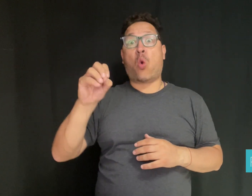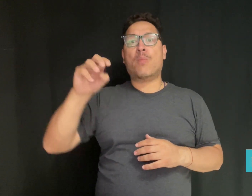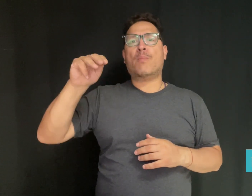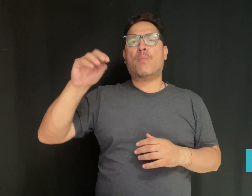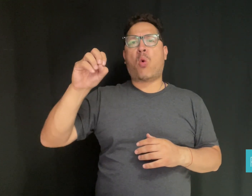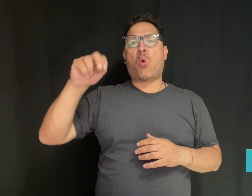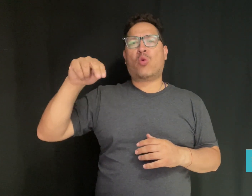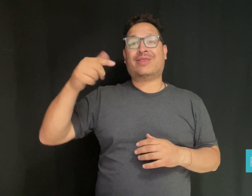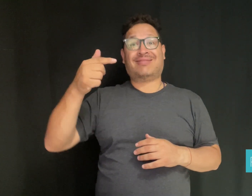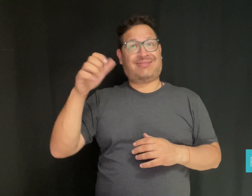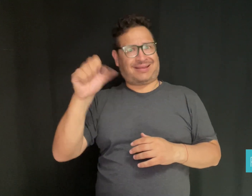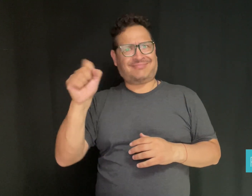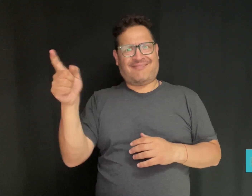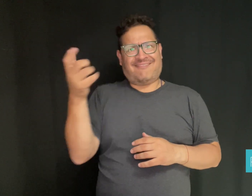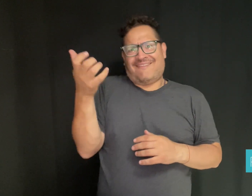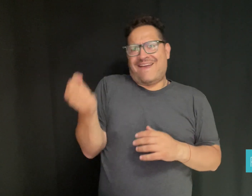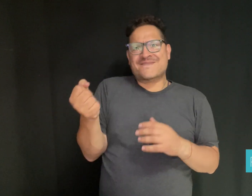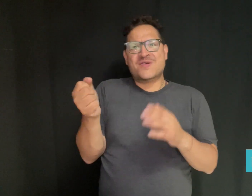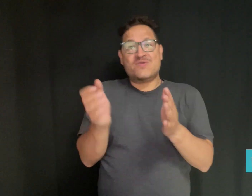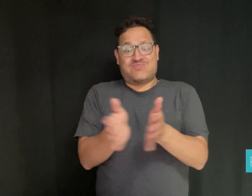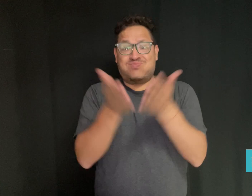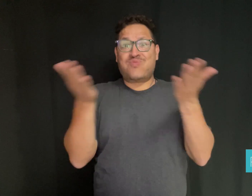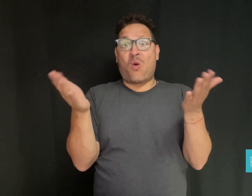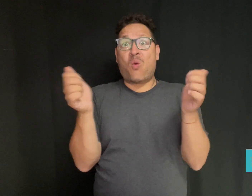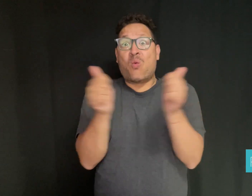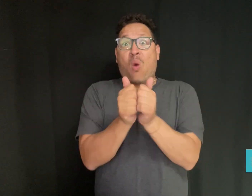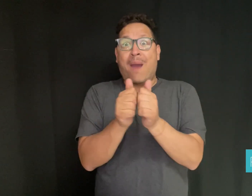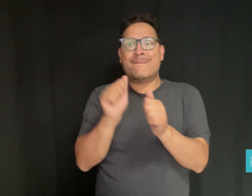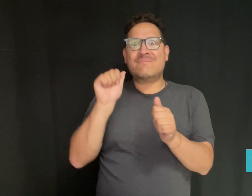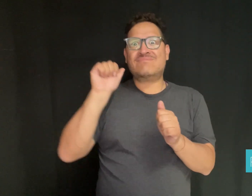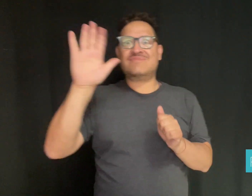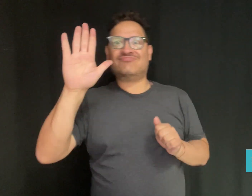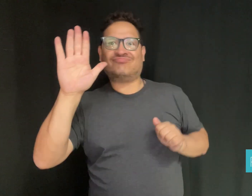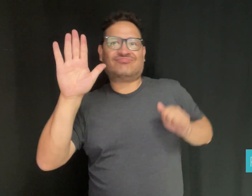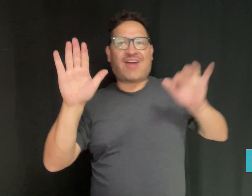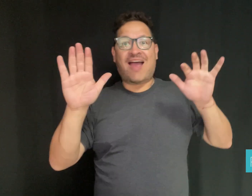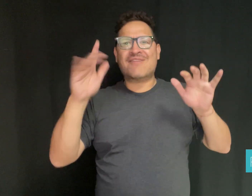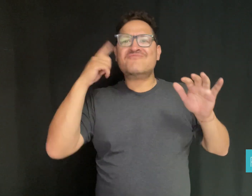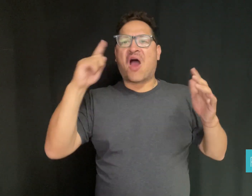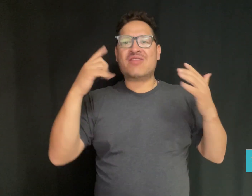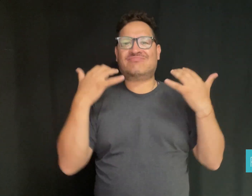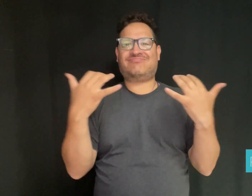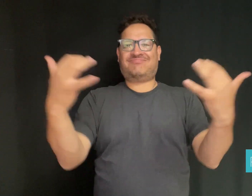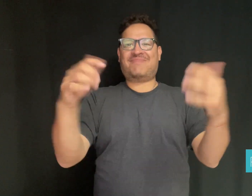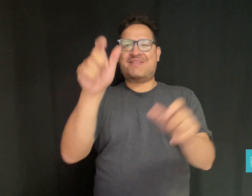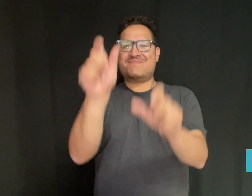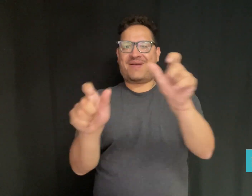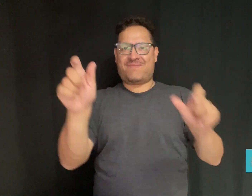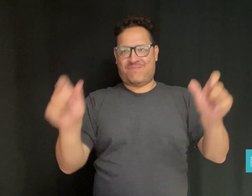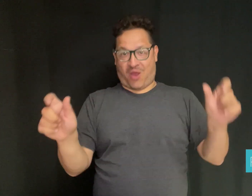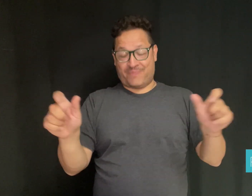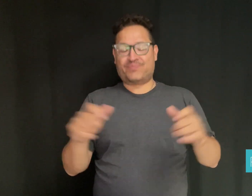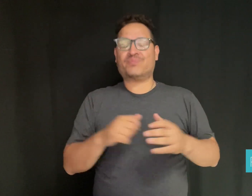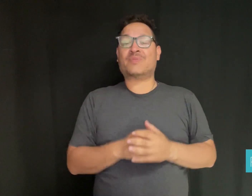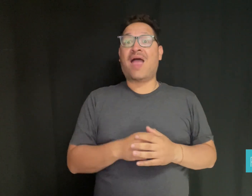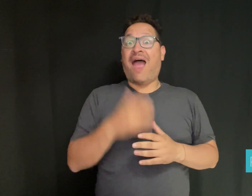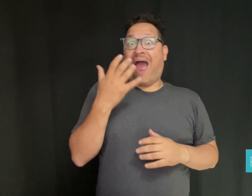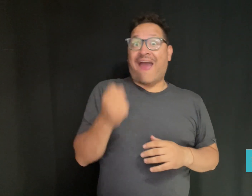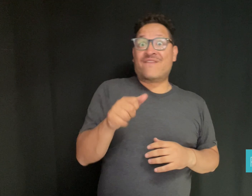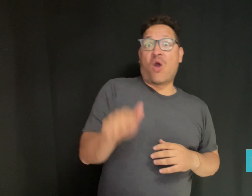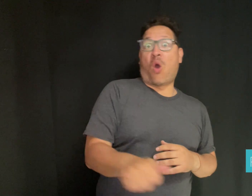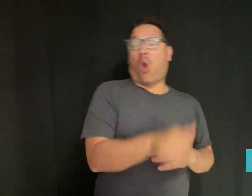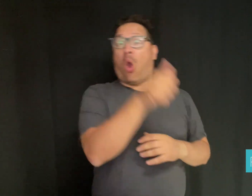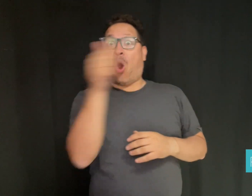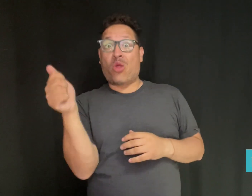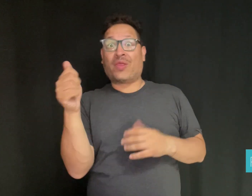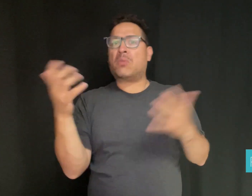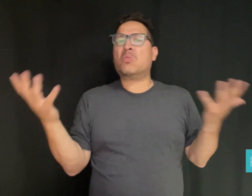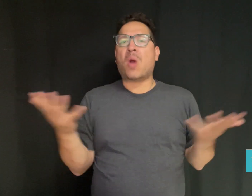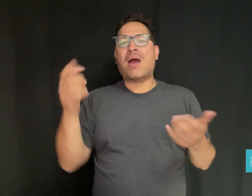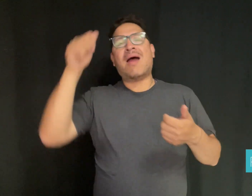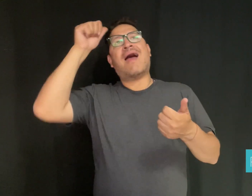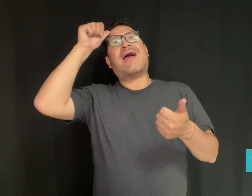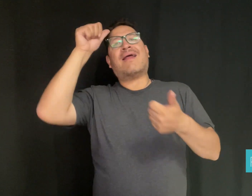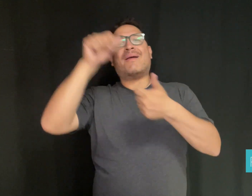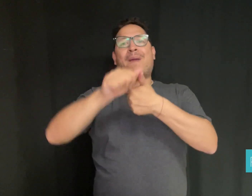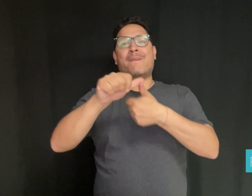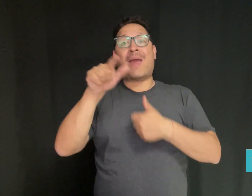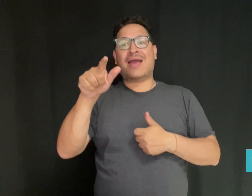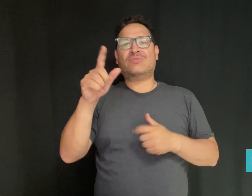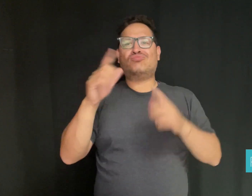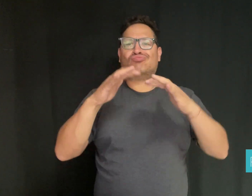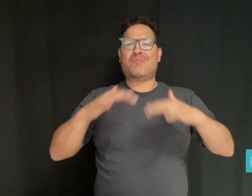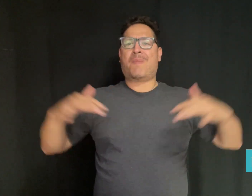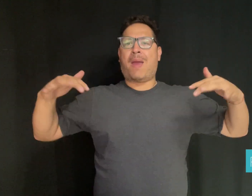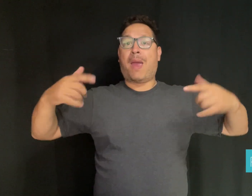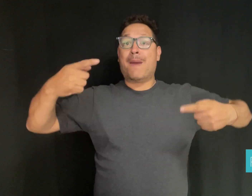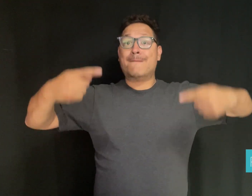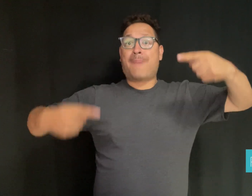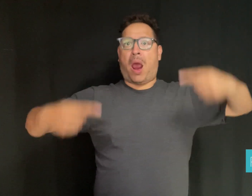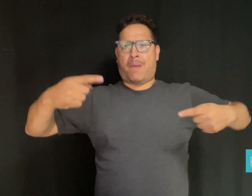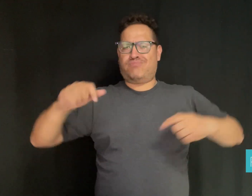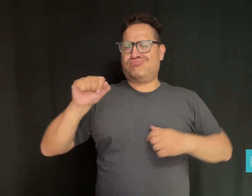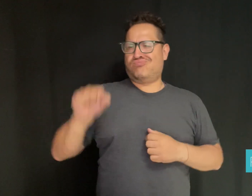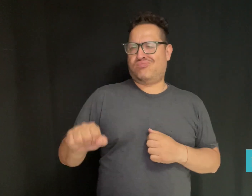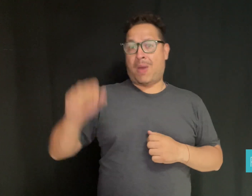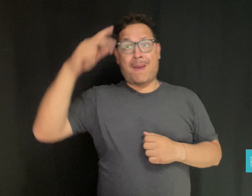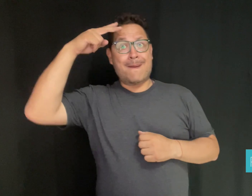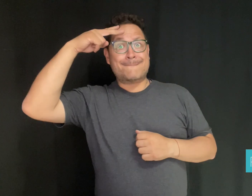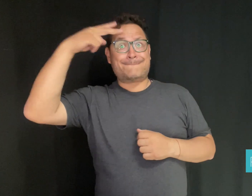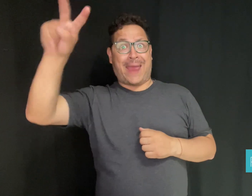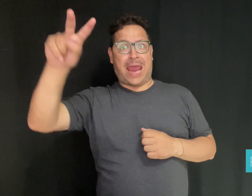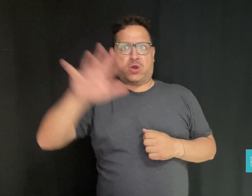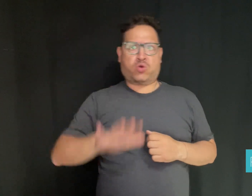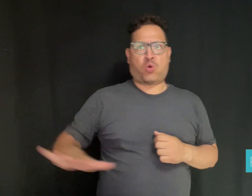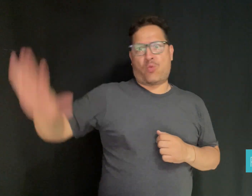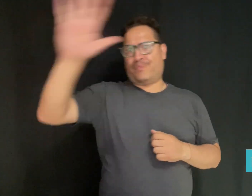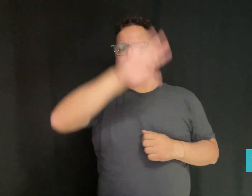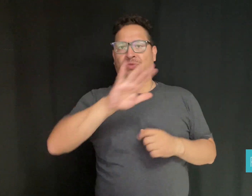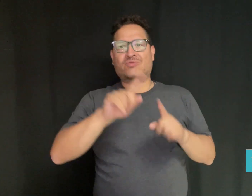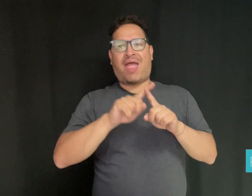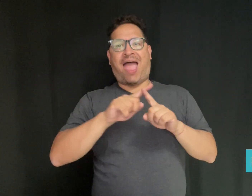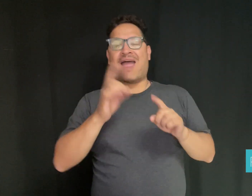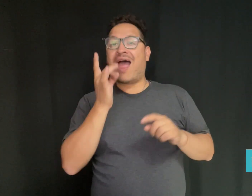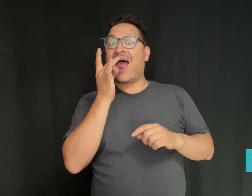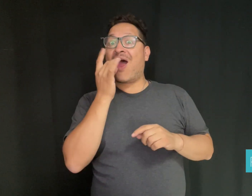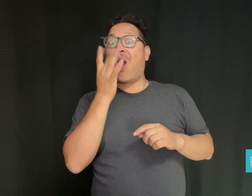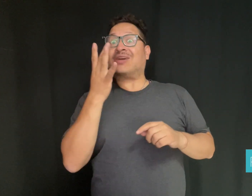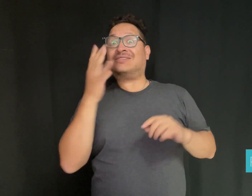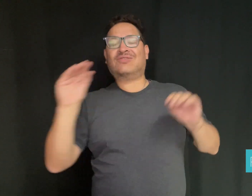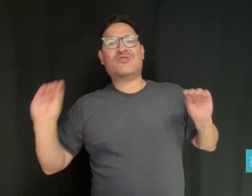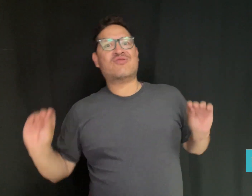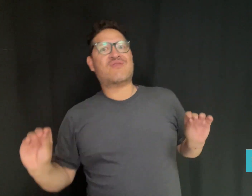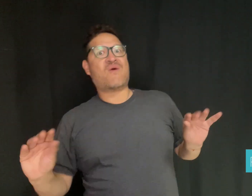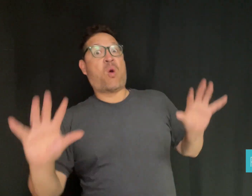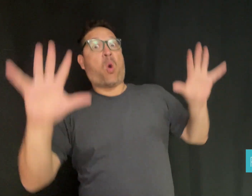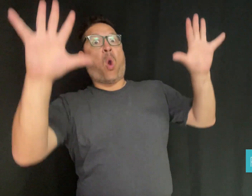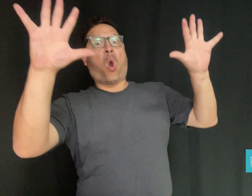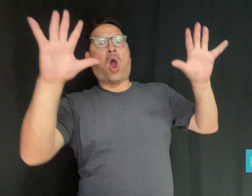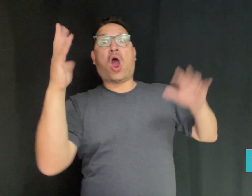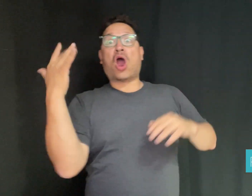to a full one week! It is called the International Week